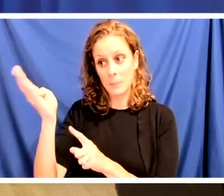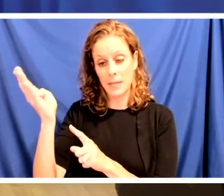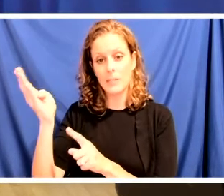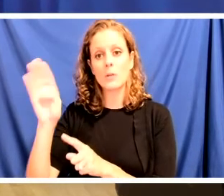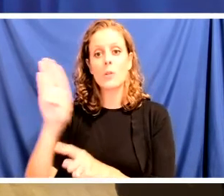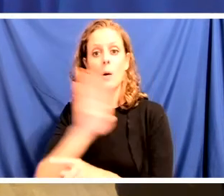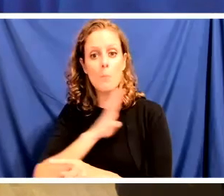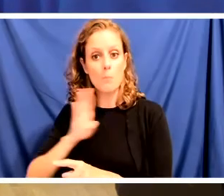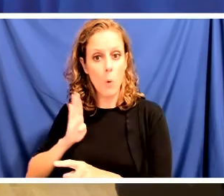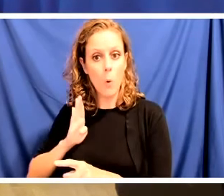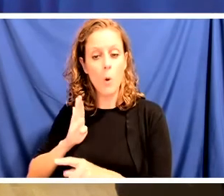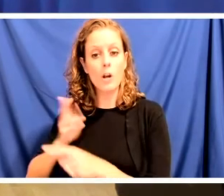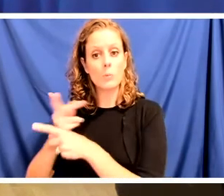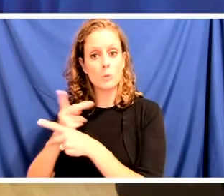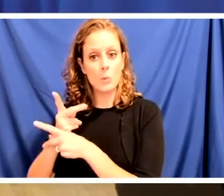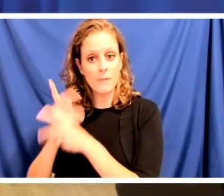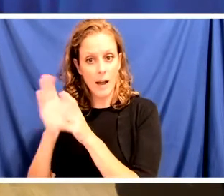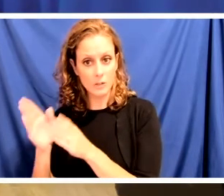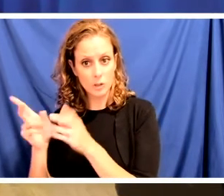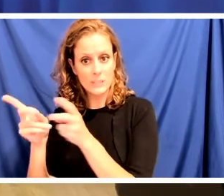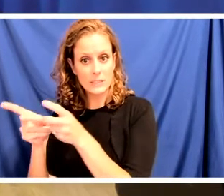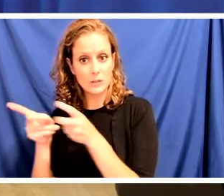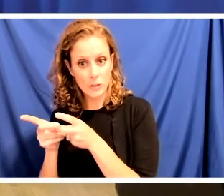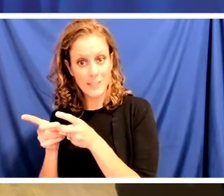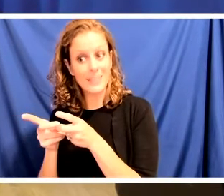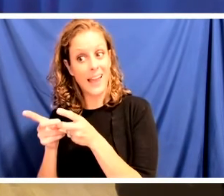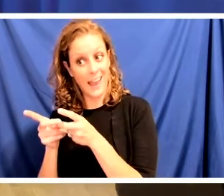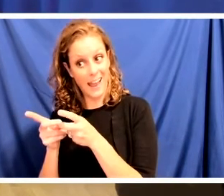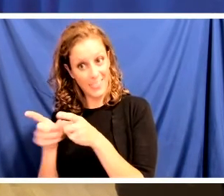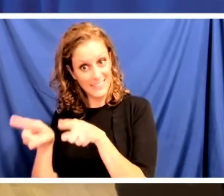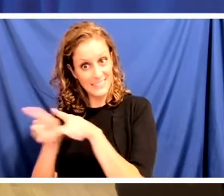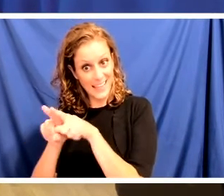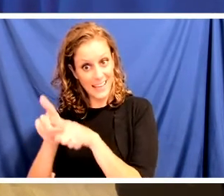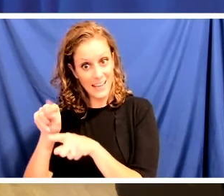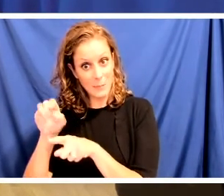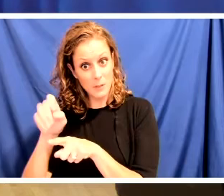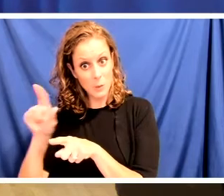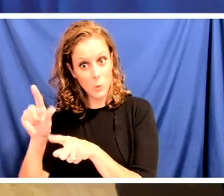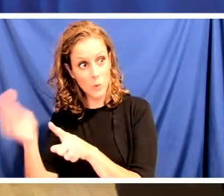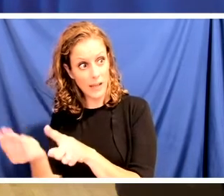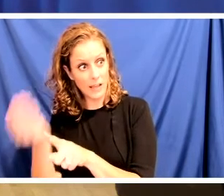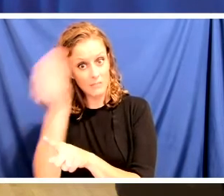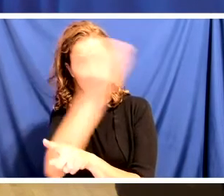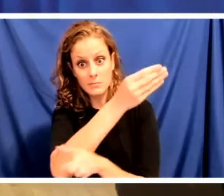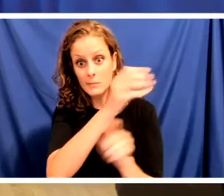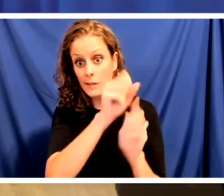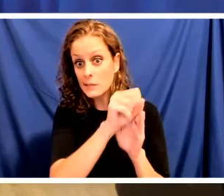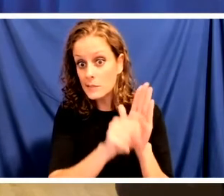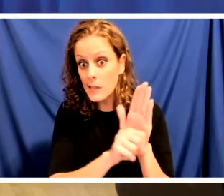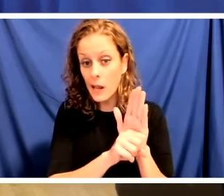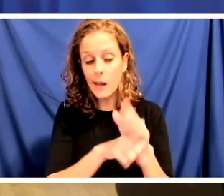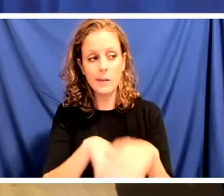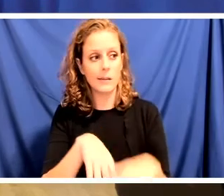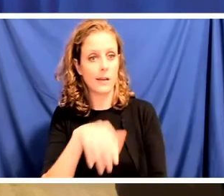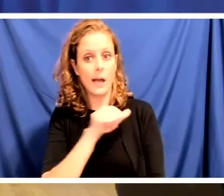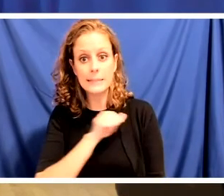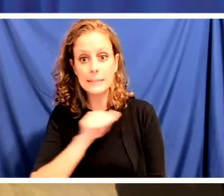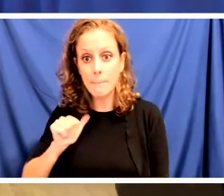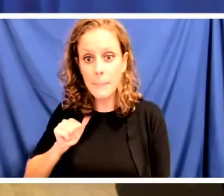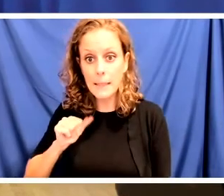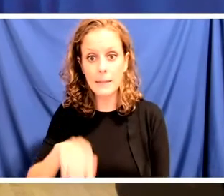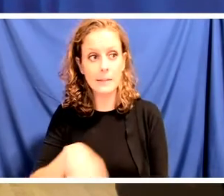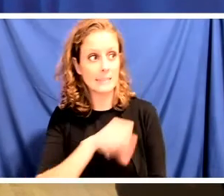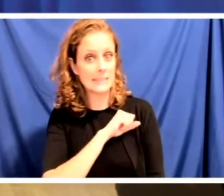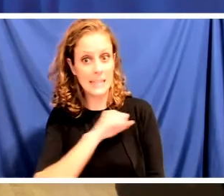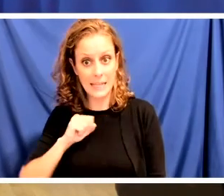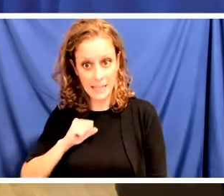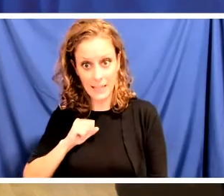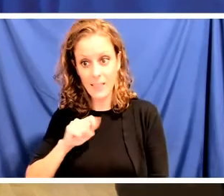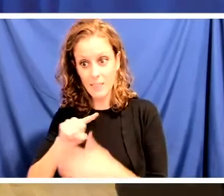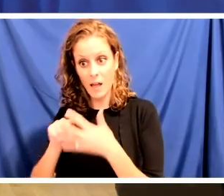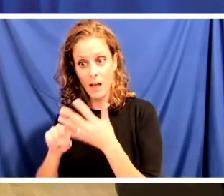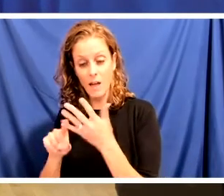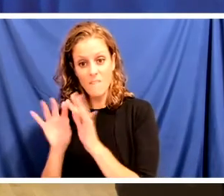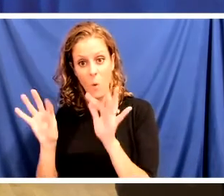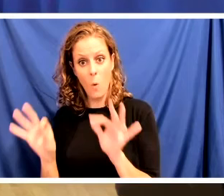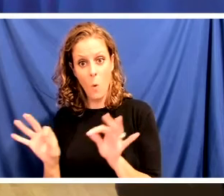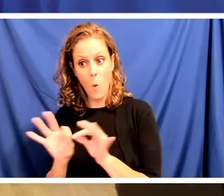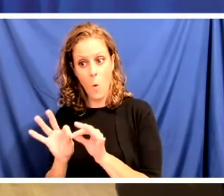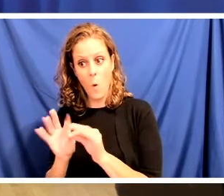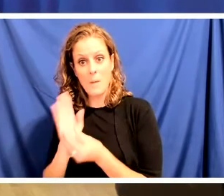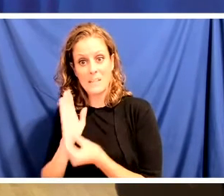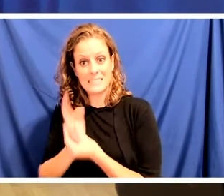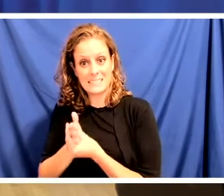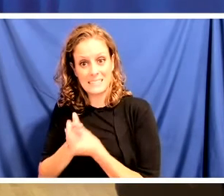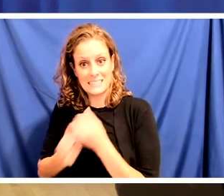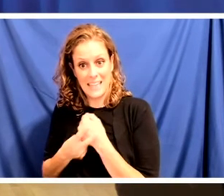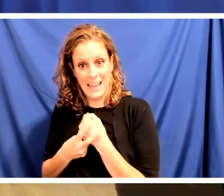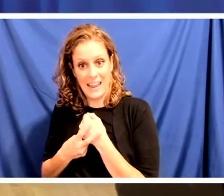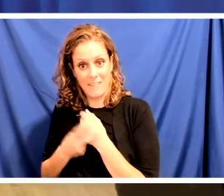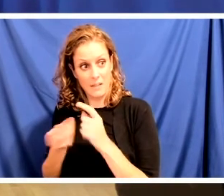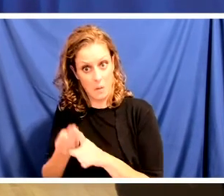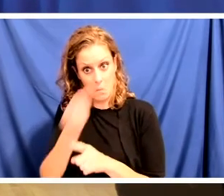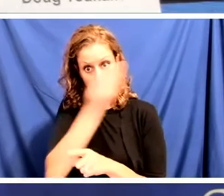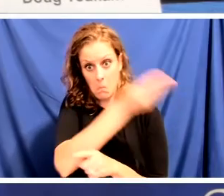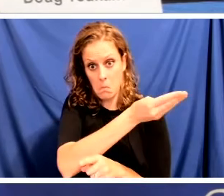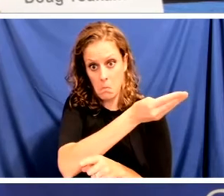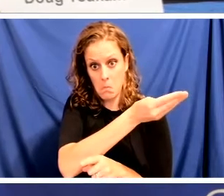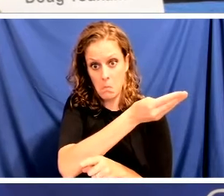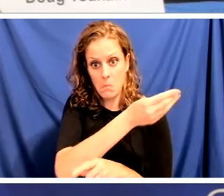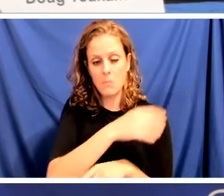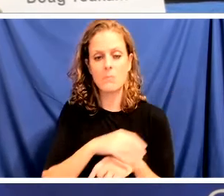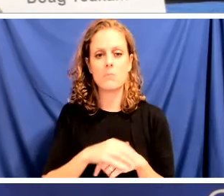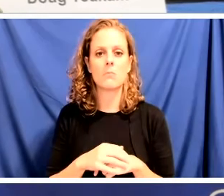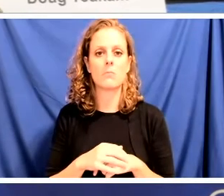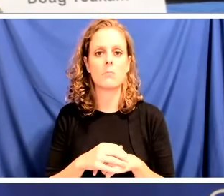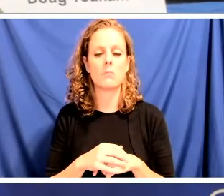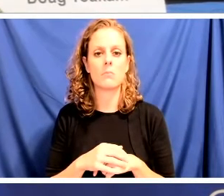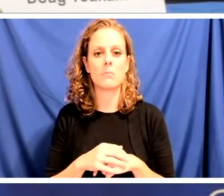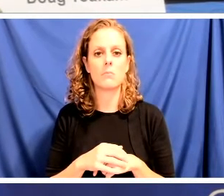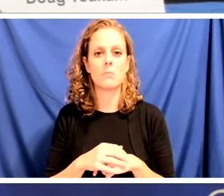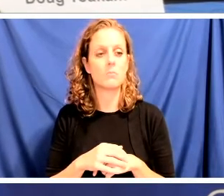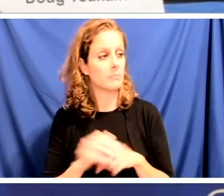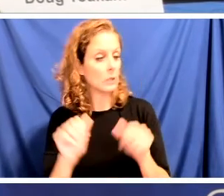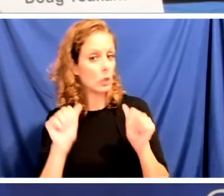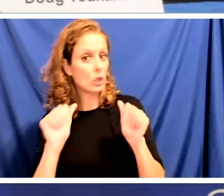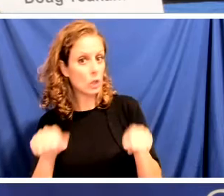You know, share that with any State efforts to the Assembly or Senate, I mean are these files able to be saved and they could but it anything you submit through the sacramento county district are or magnitude website is is going to be.